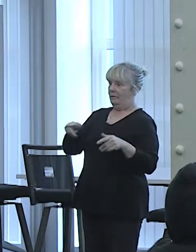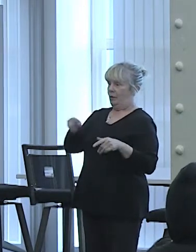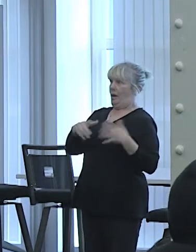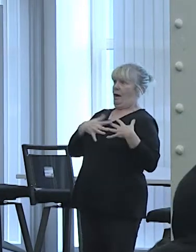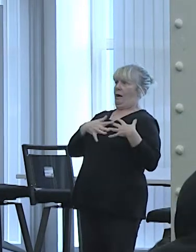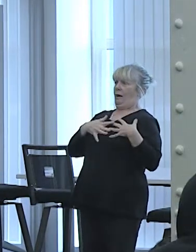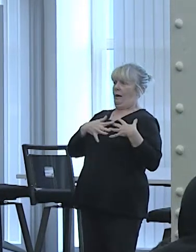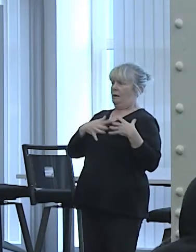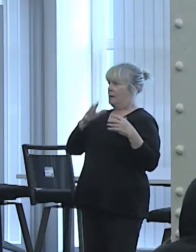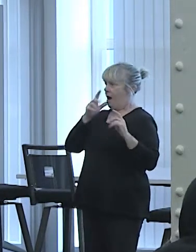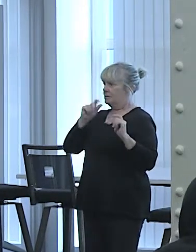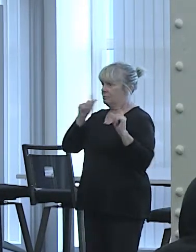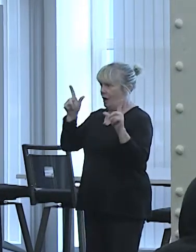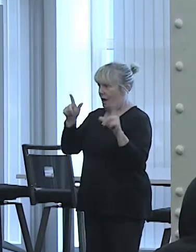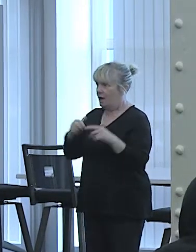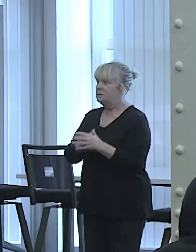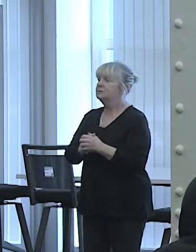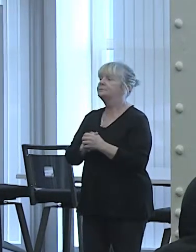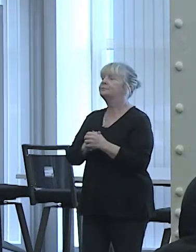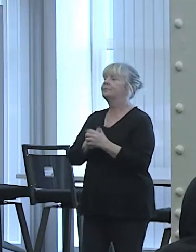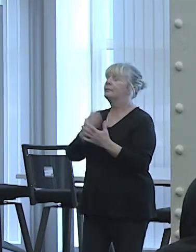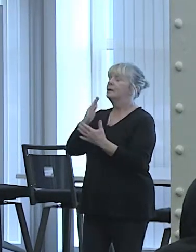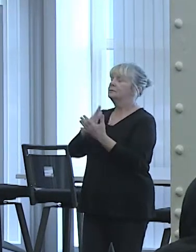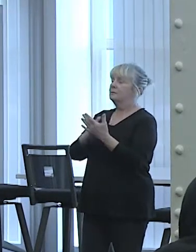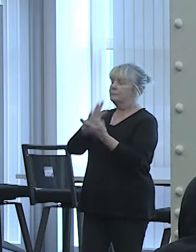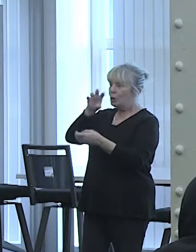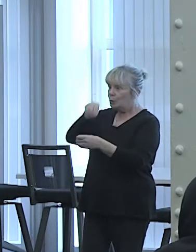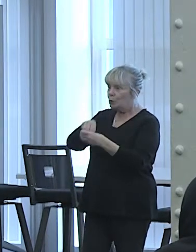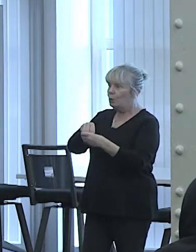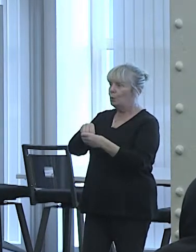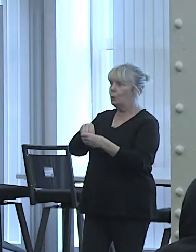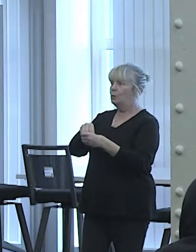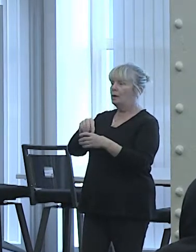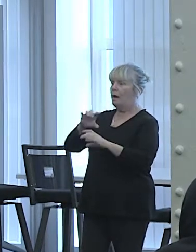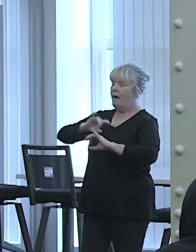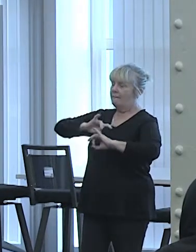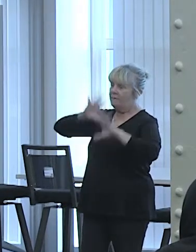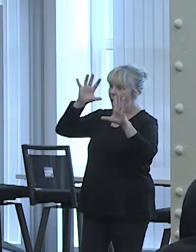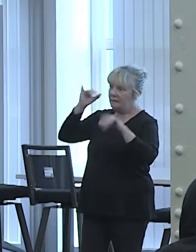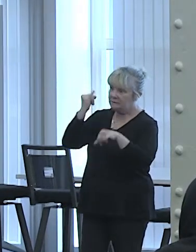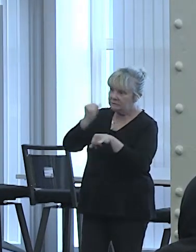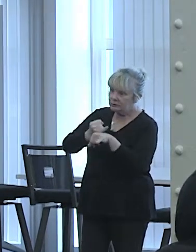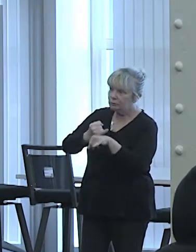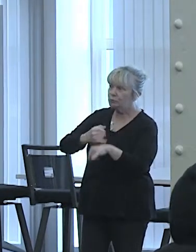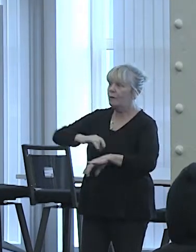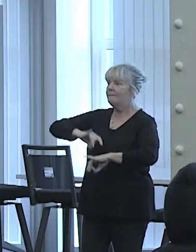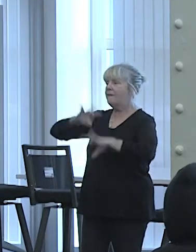Some of the things that we'll talk about will include violence institutions, violence by police and